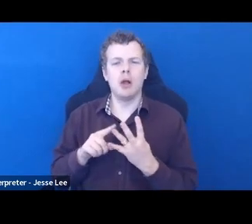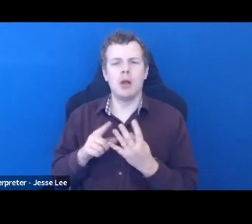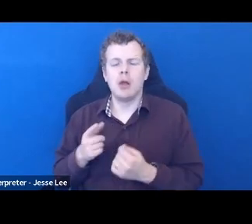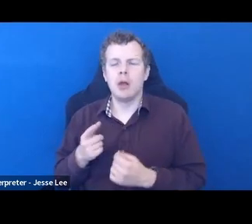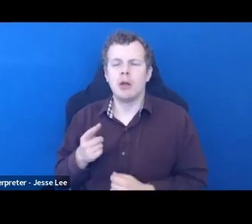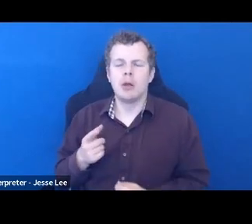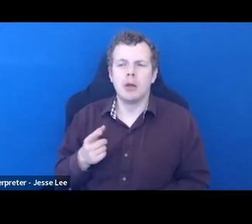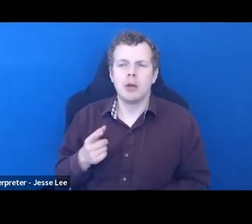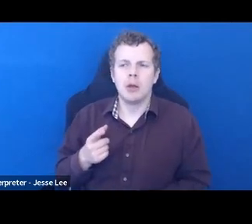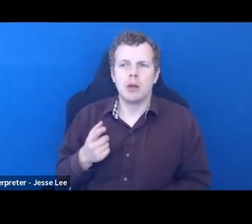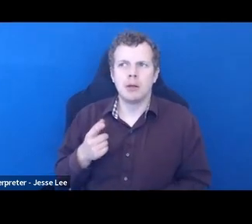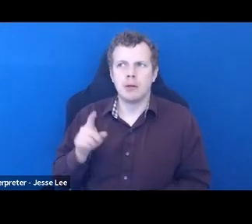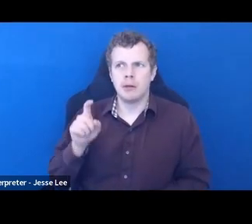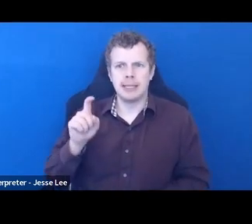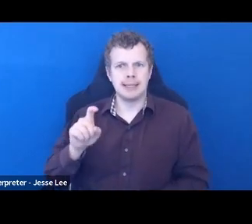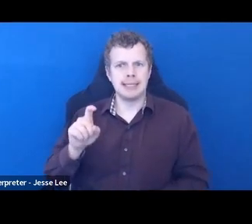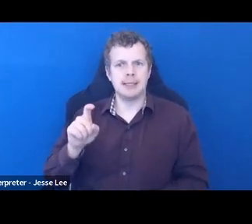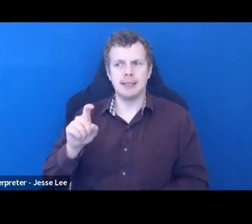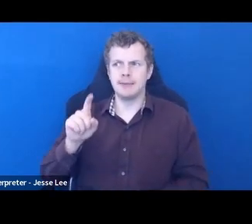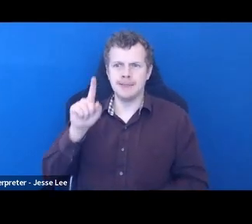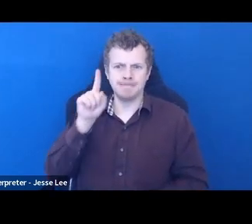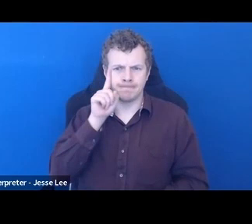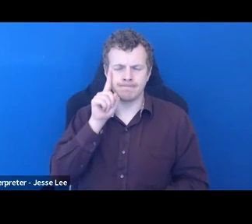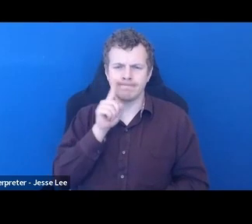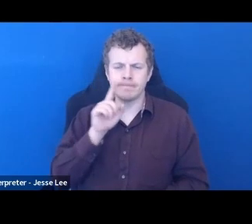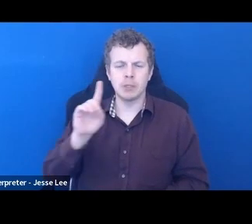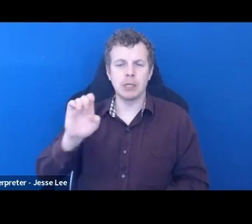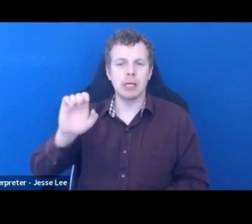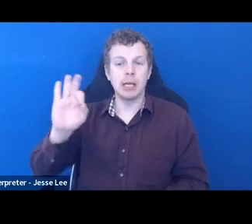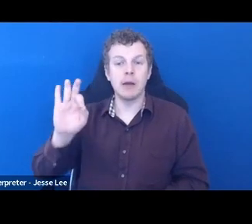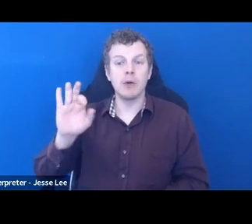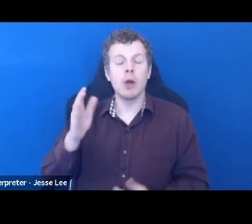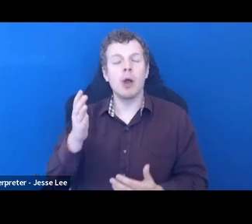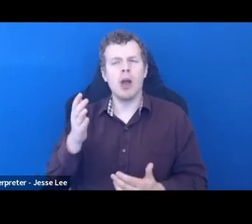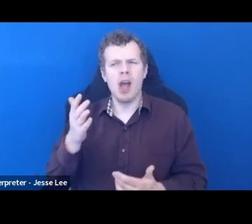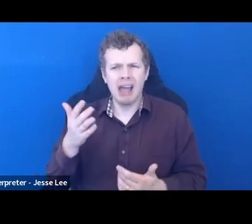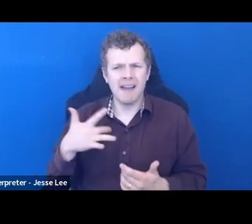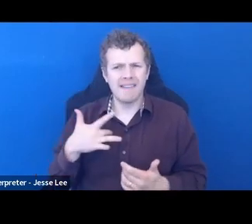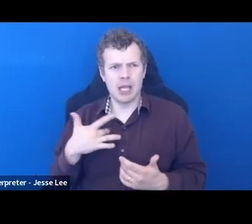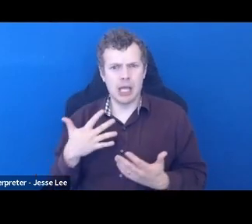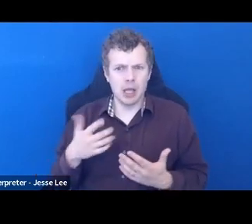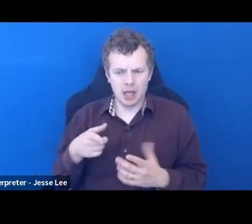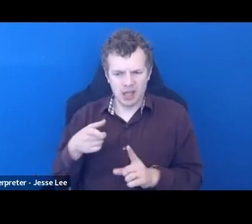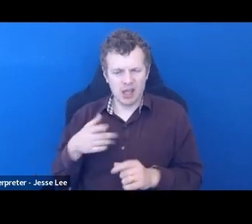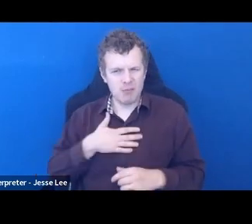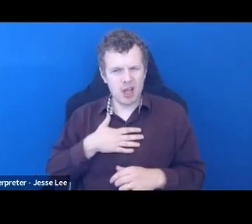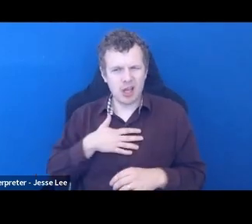So this conflict between well my child has normal hearing in one ear. So I think they should be fine.